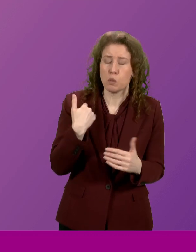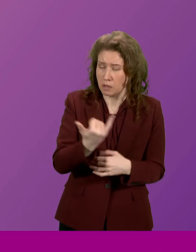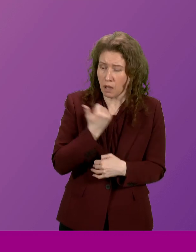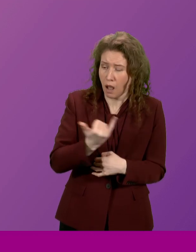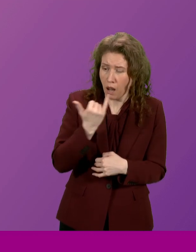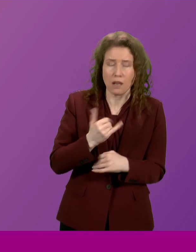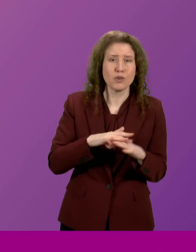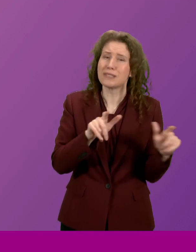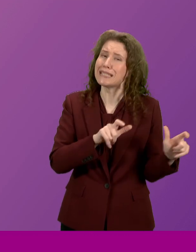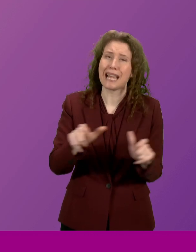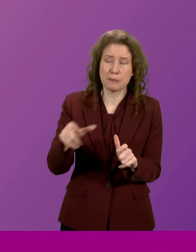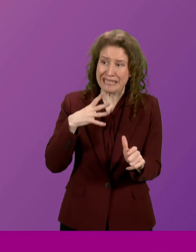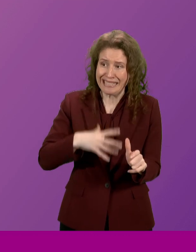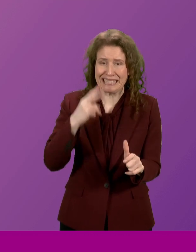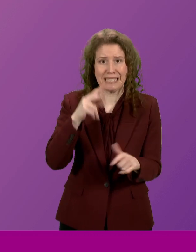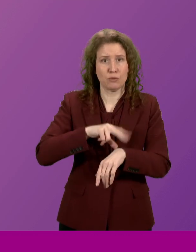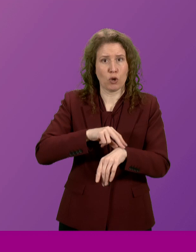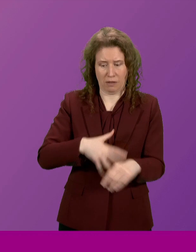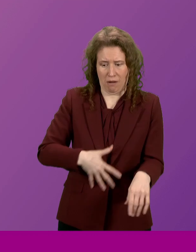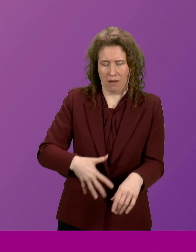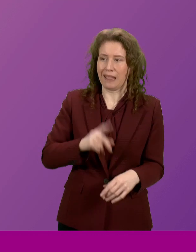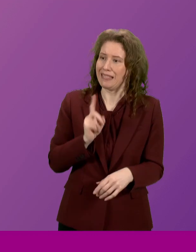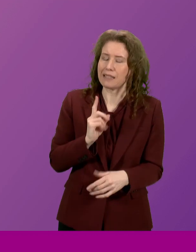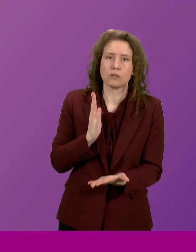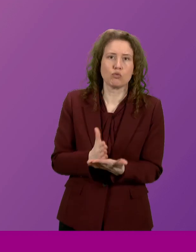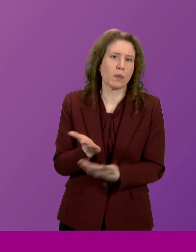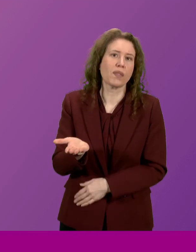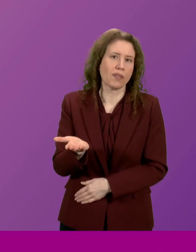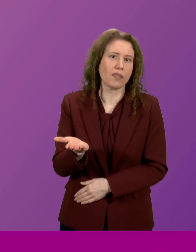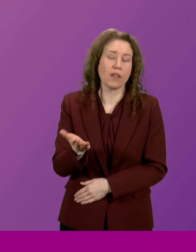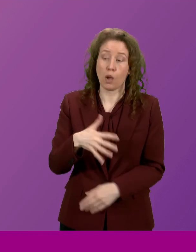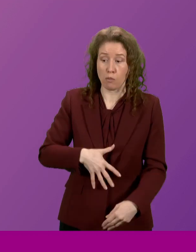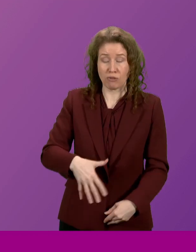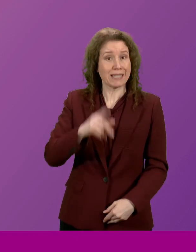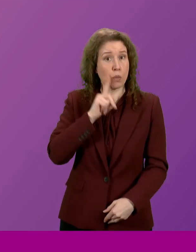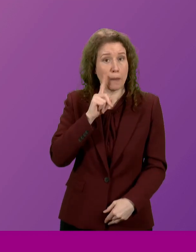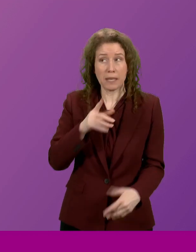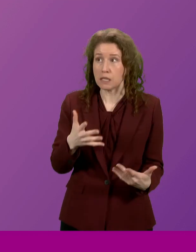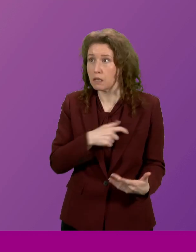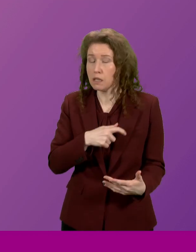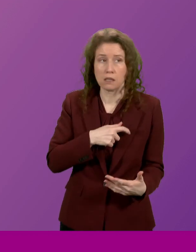That is the harsh reality of healthcare under the SNP—pregnant women are left anxiously waiting,